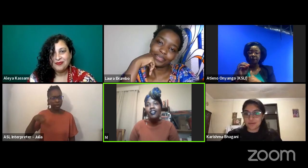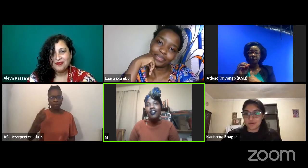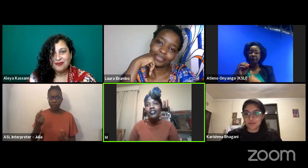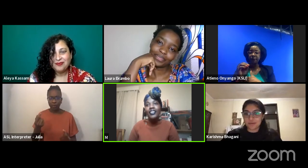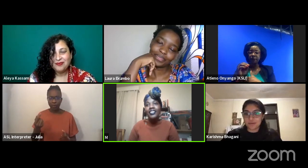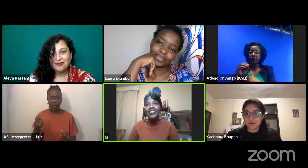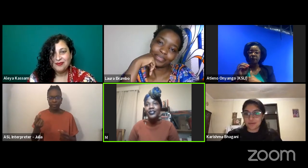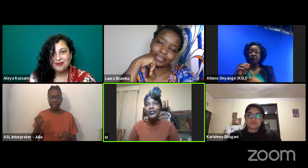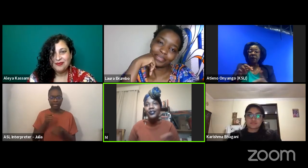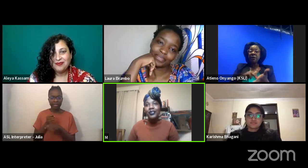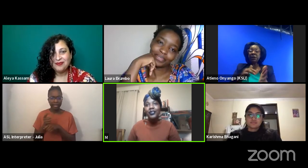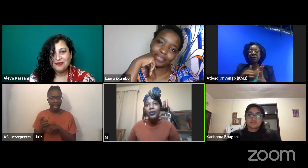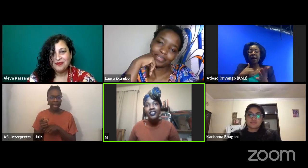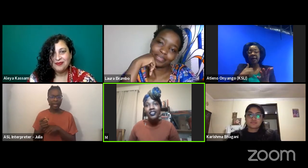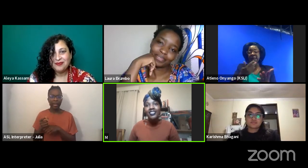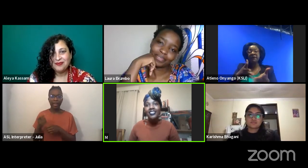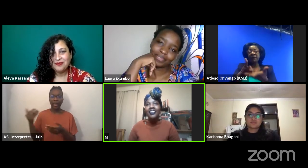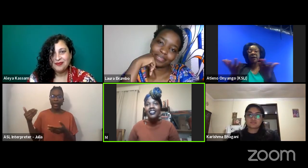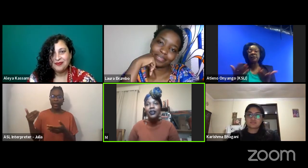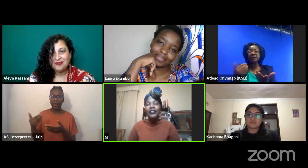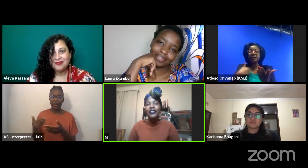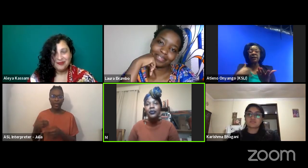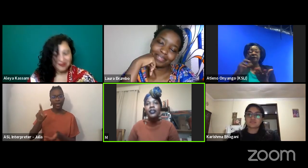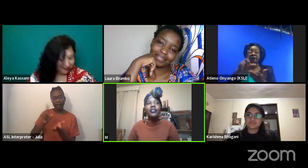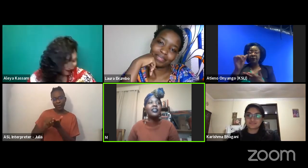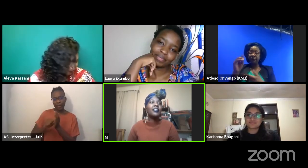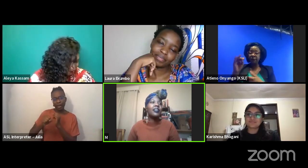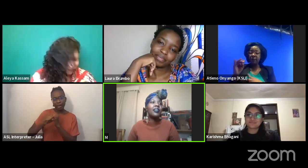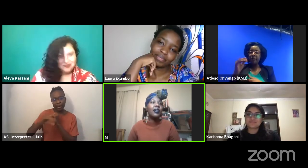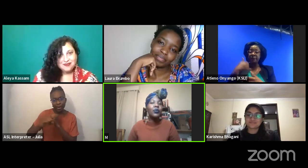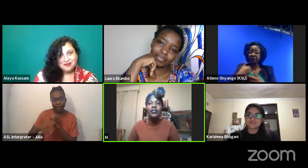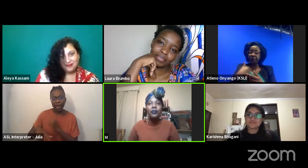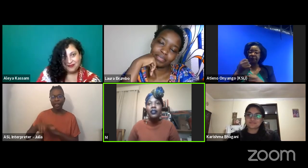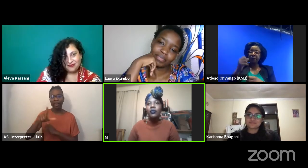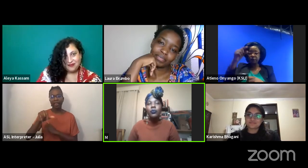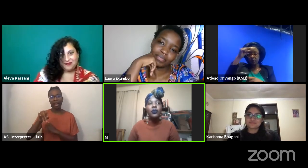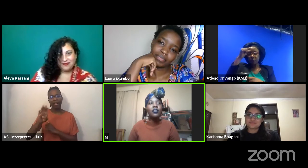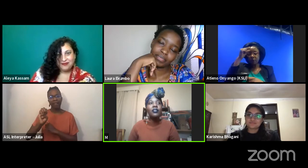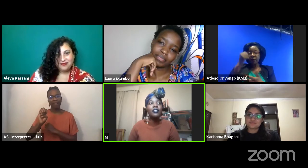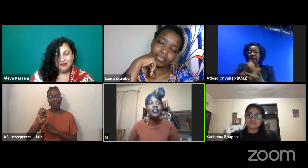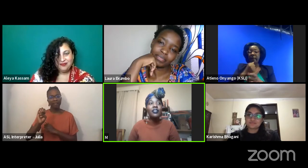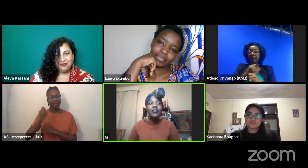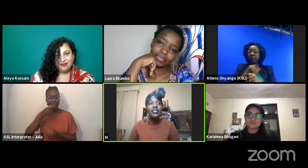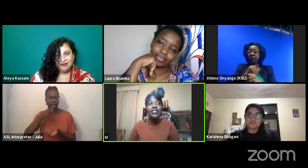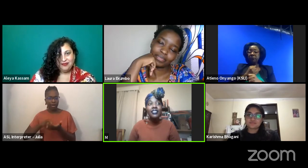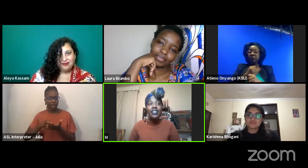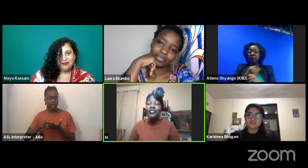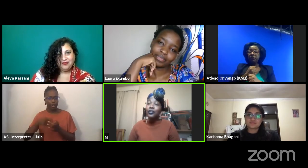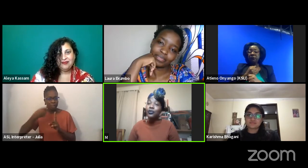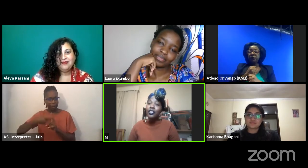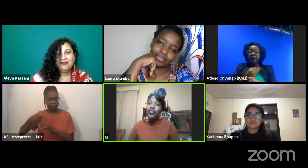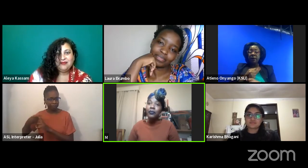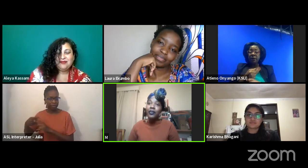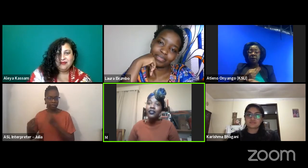our love letter to the world and to African women. Once a month, we sit the last Tuesday of every month,